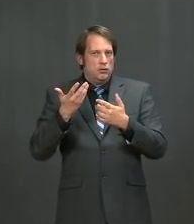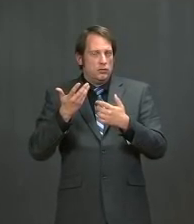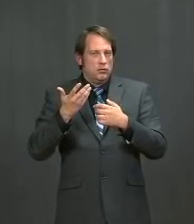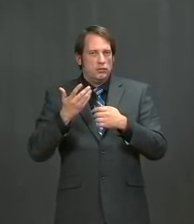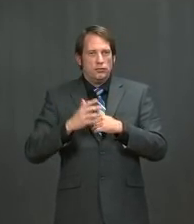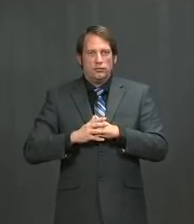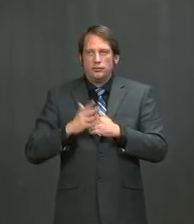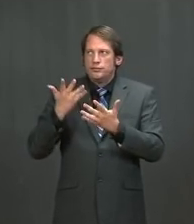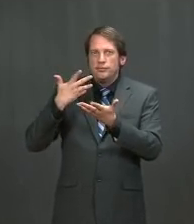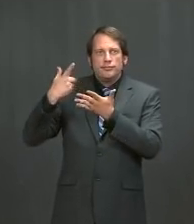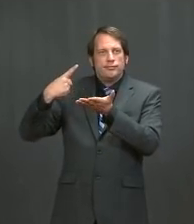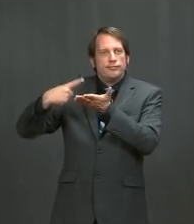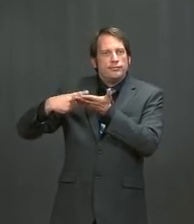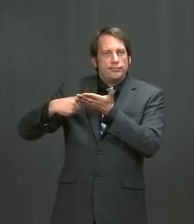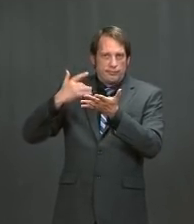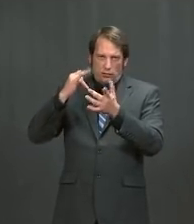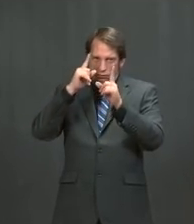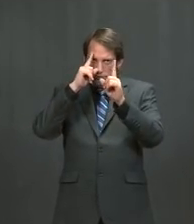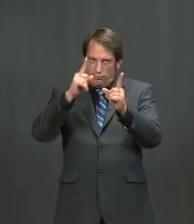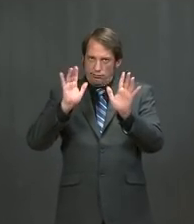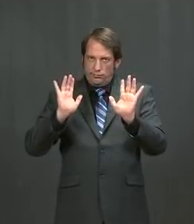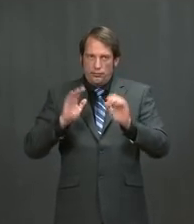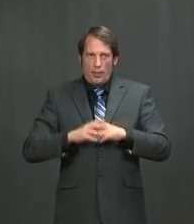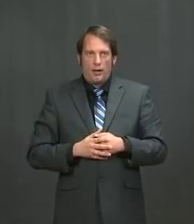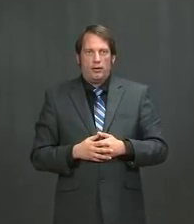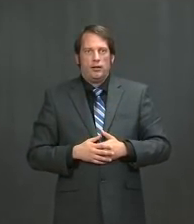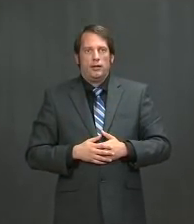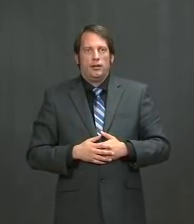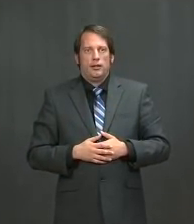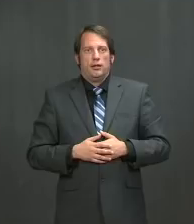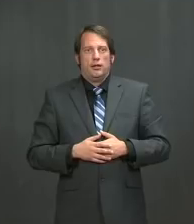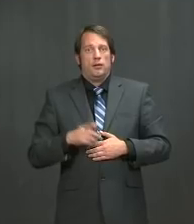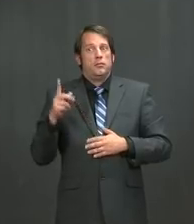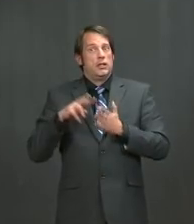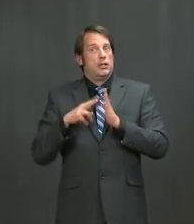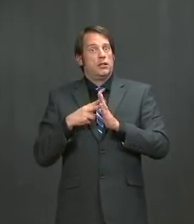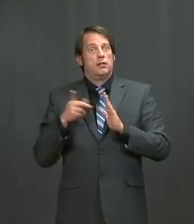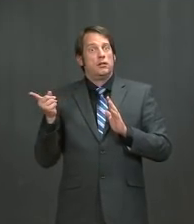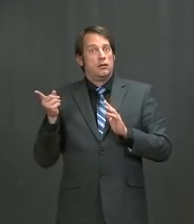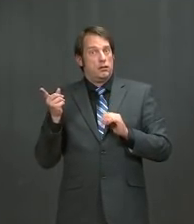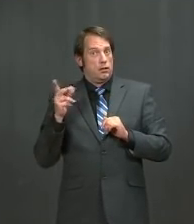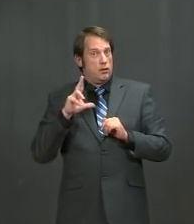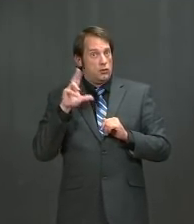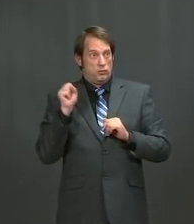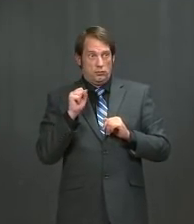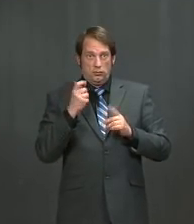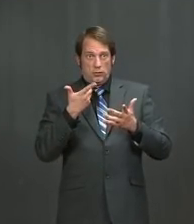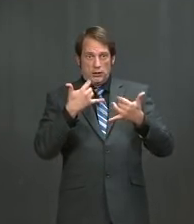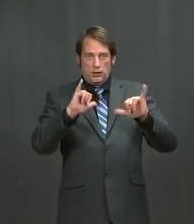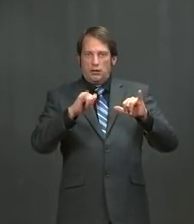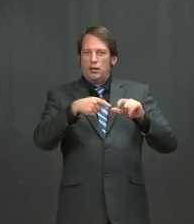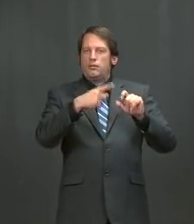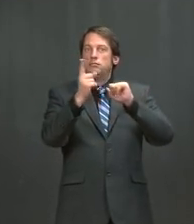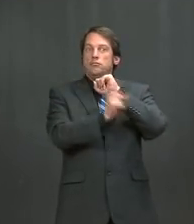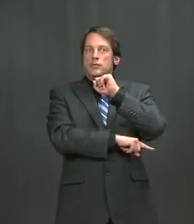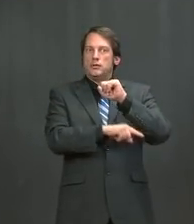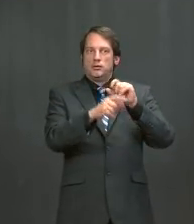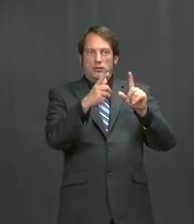the U.S. will not drop any sanctions until Iran returns to full compliance? Ms. Psaki: Well, his position hasn't changed on how he's approaching,